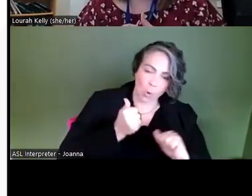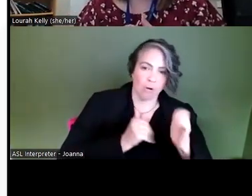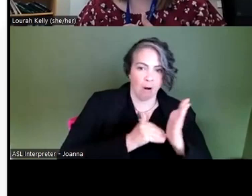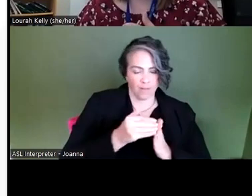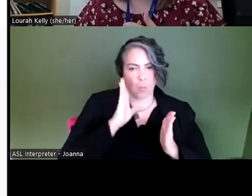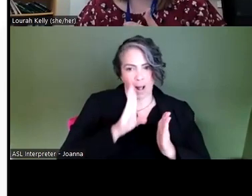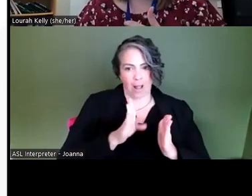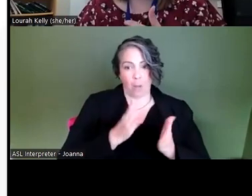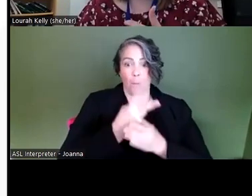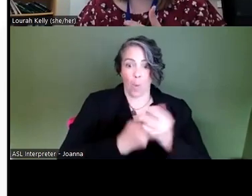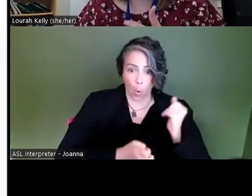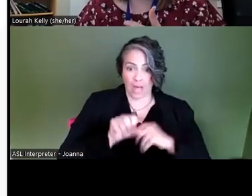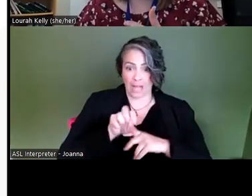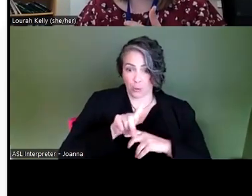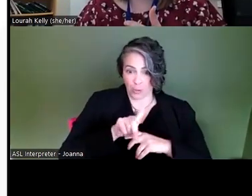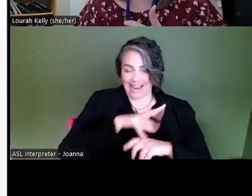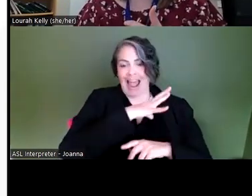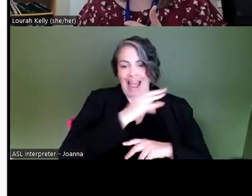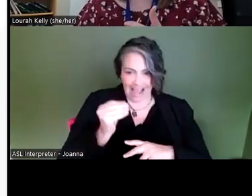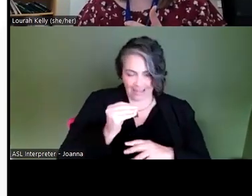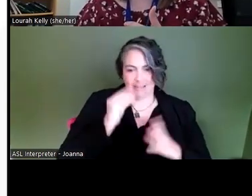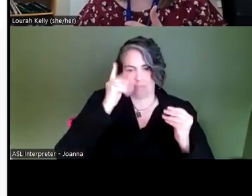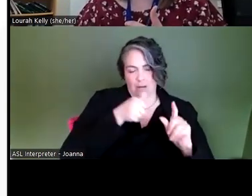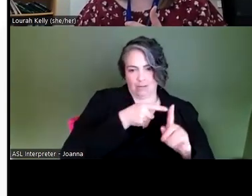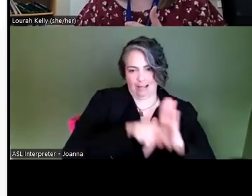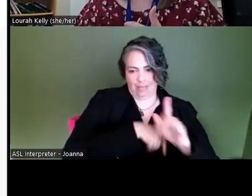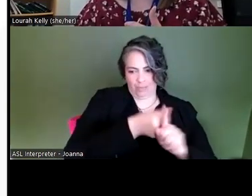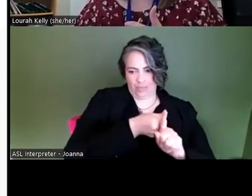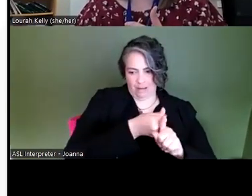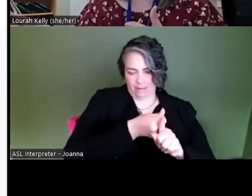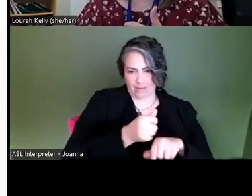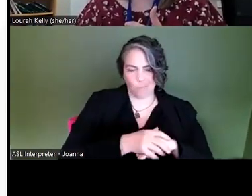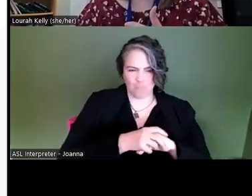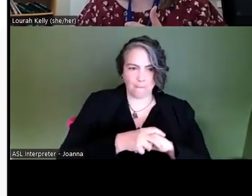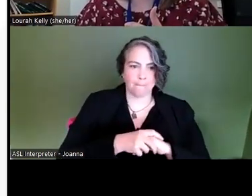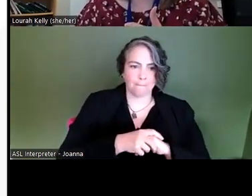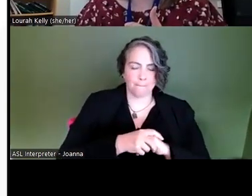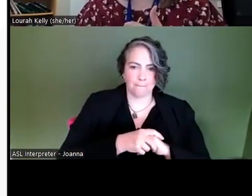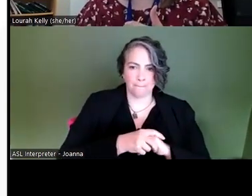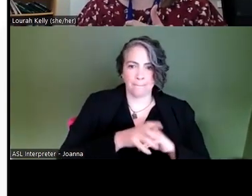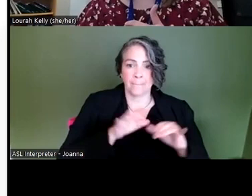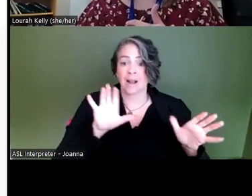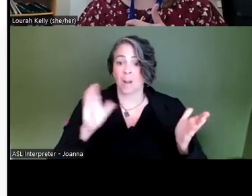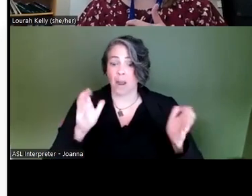thoughts and substance use disorder, compared to their same race heterosexual peers, and compared